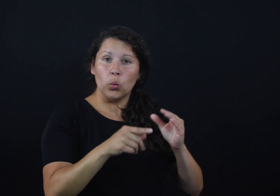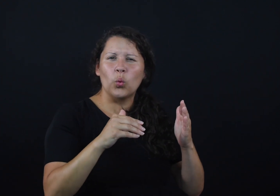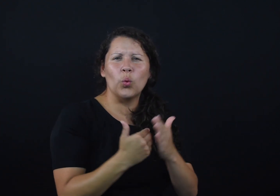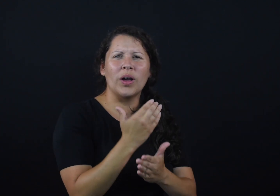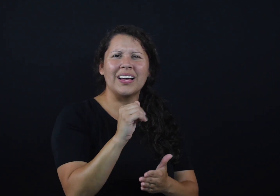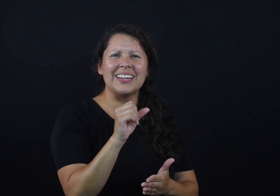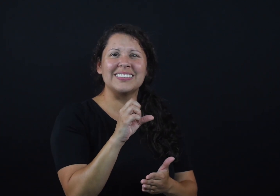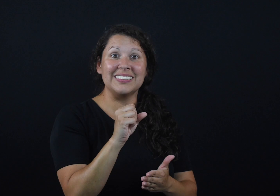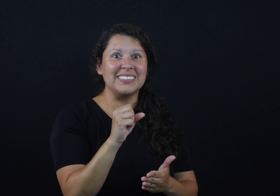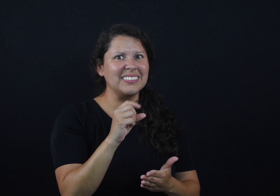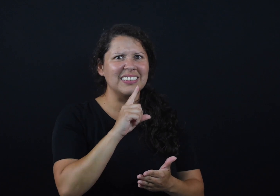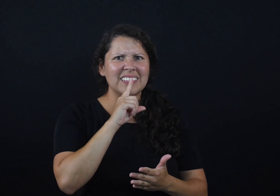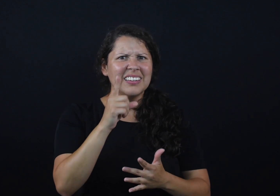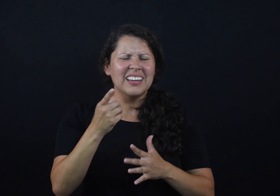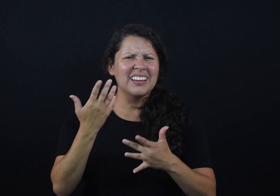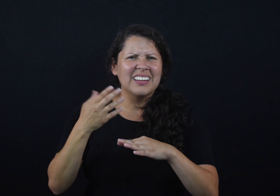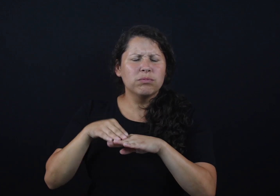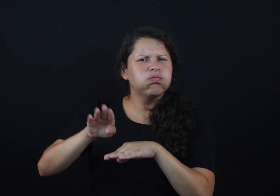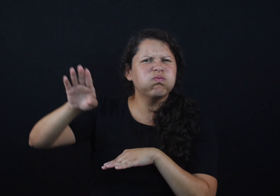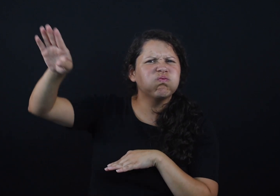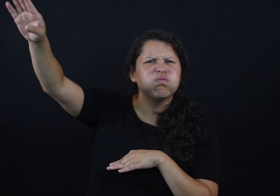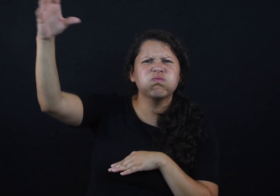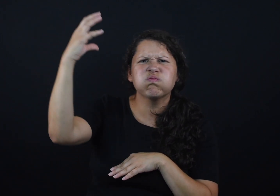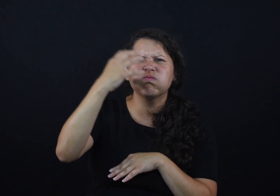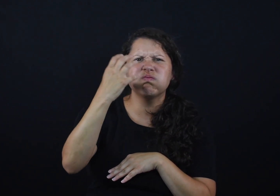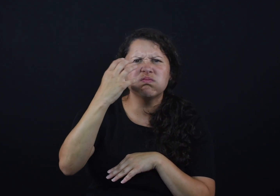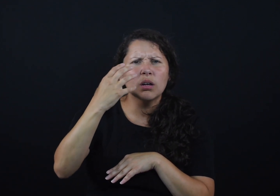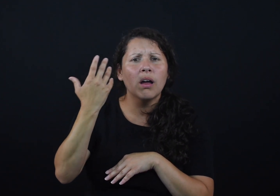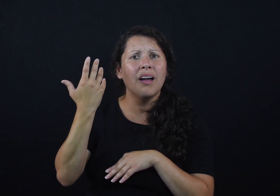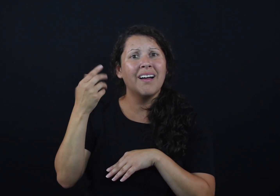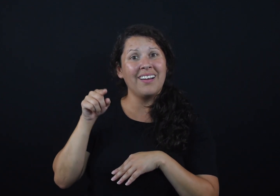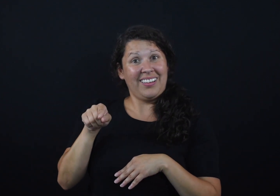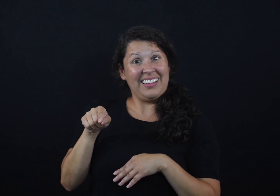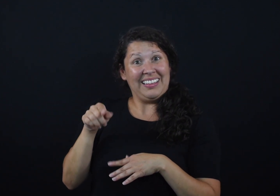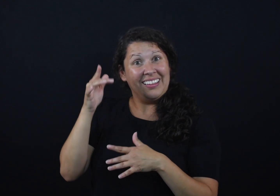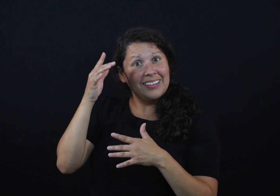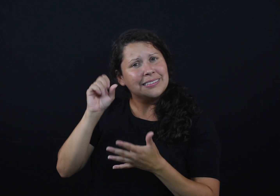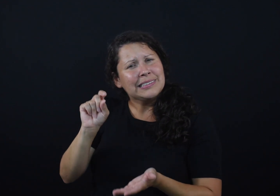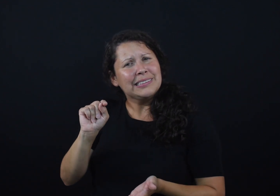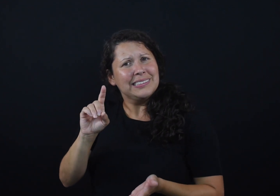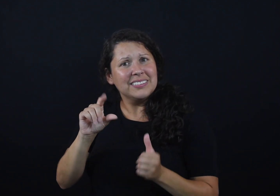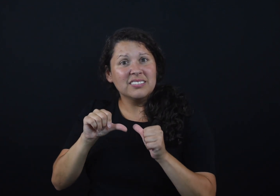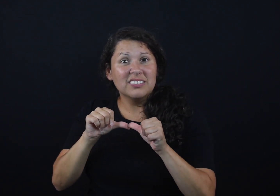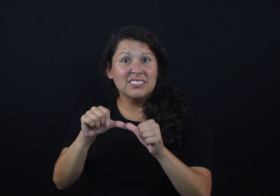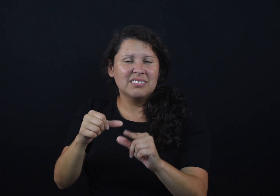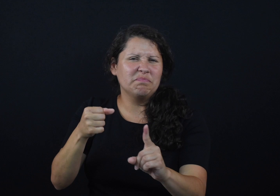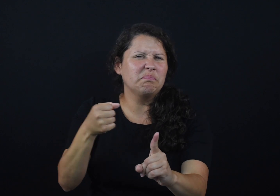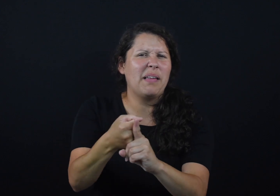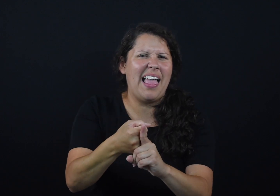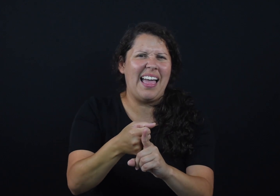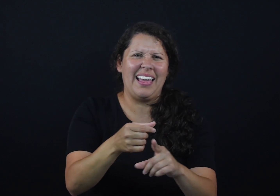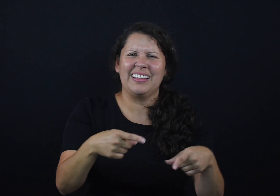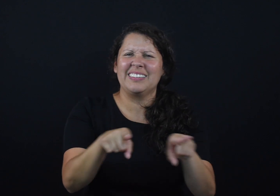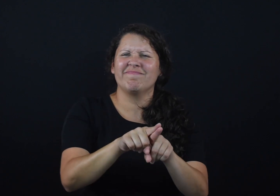leveling off. However, syphilis continues to impact these counties and remains a critical